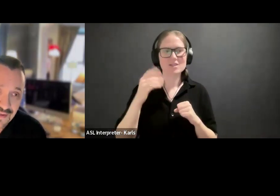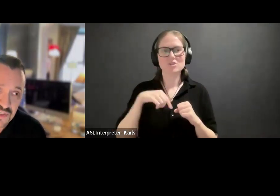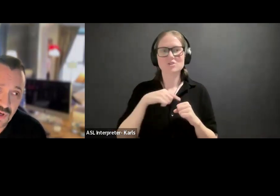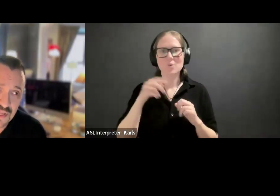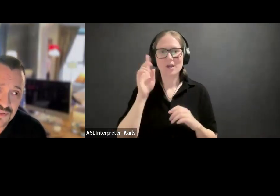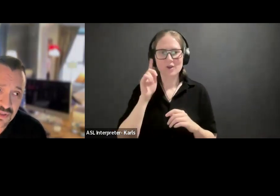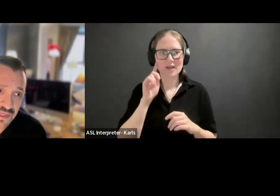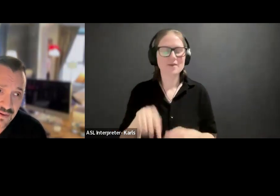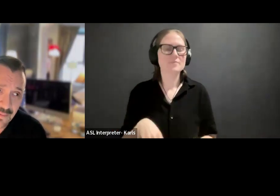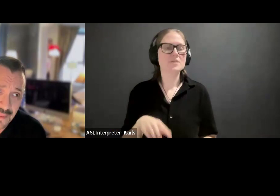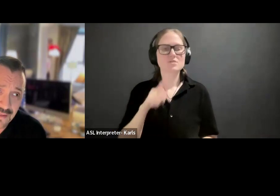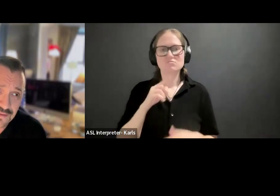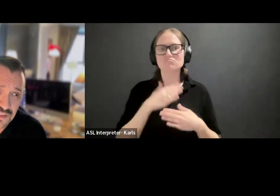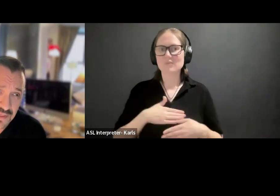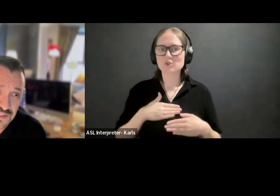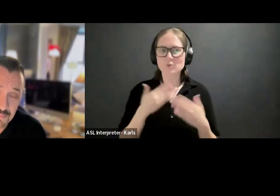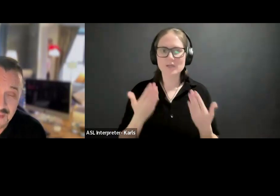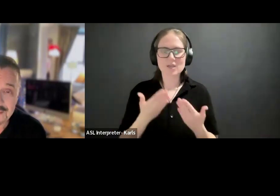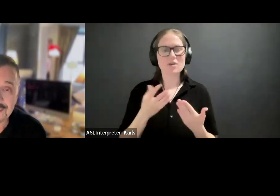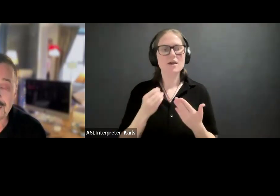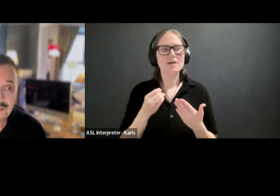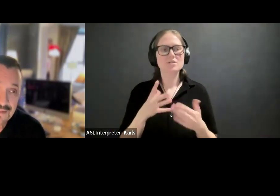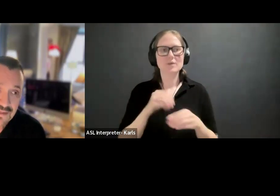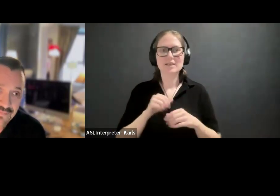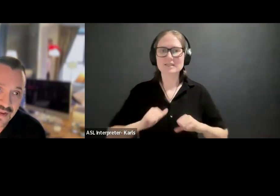It's a real pleasure to be here, and to be in a space